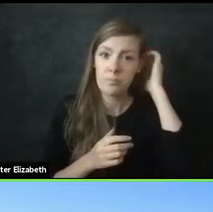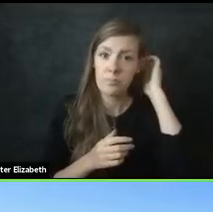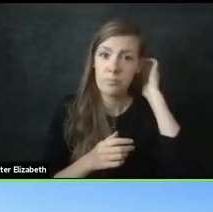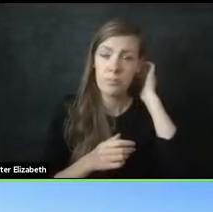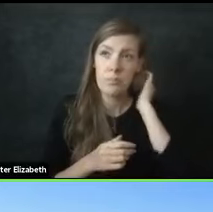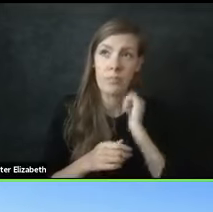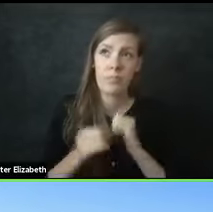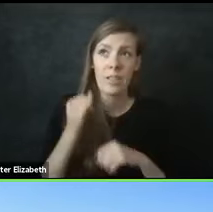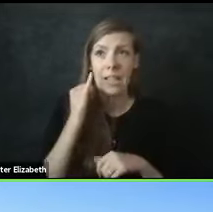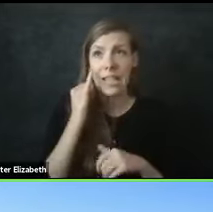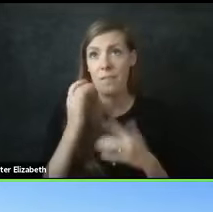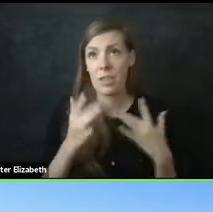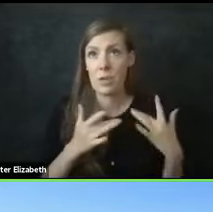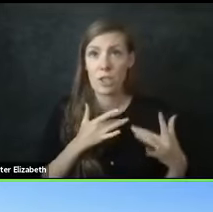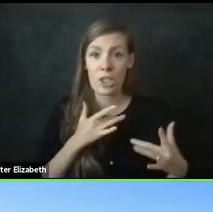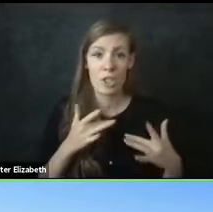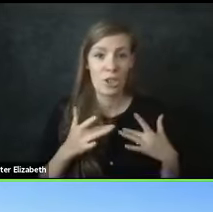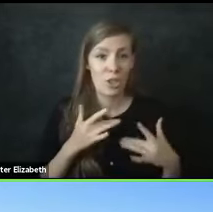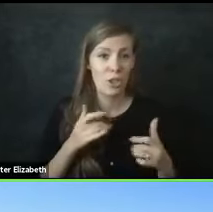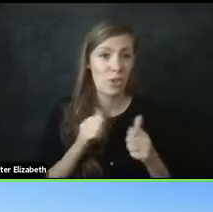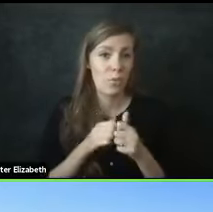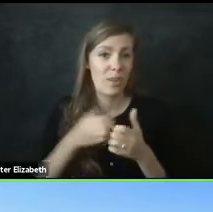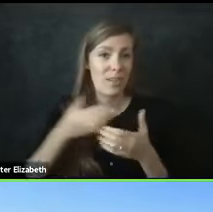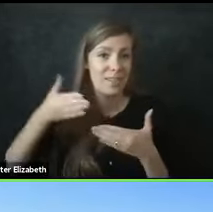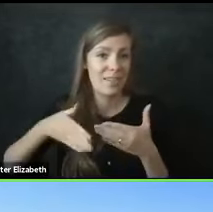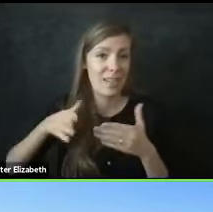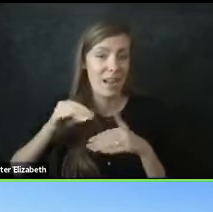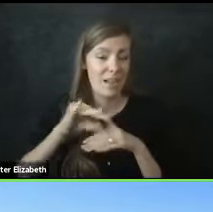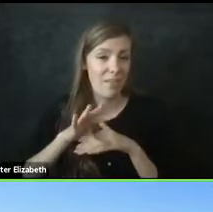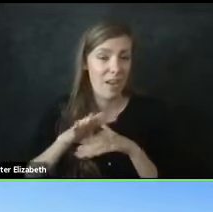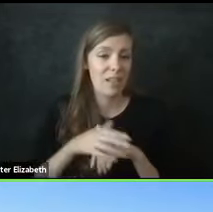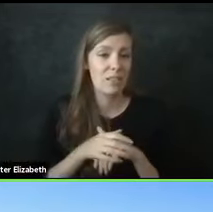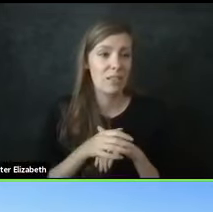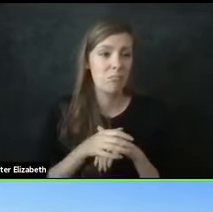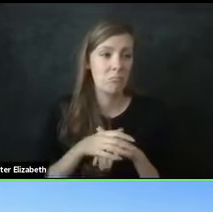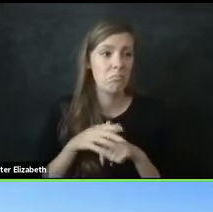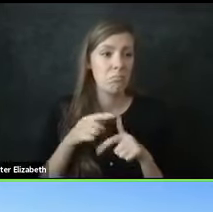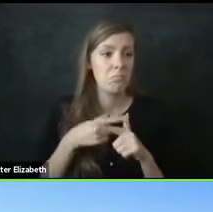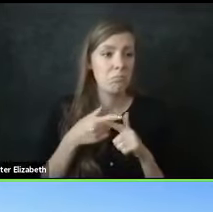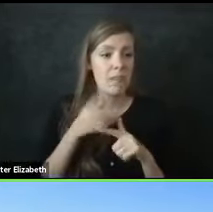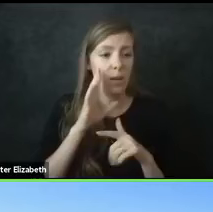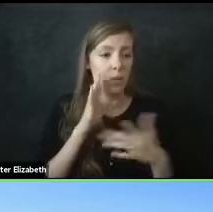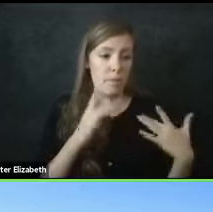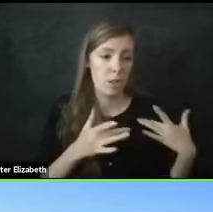side effects from the vaccine, then that would be a concern. But at this point, the vaccine appears to